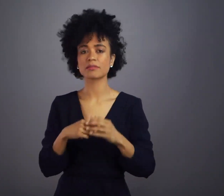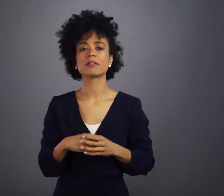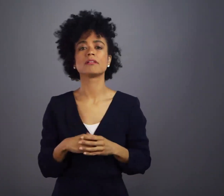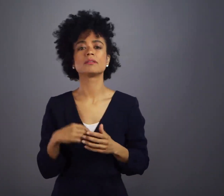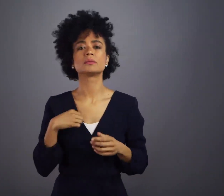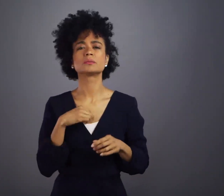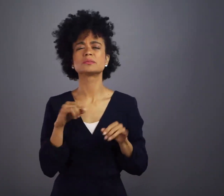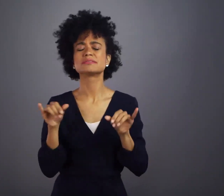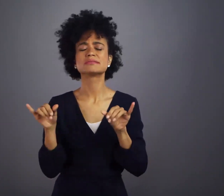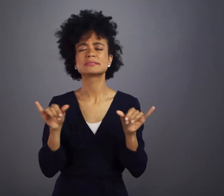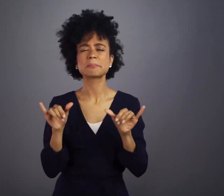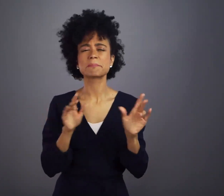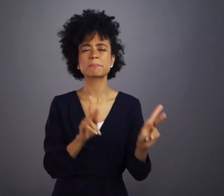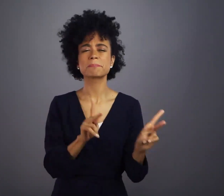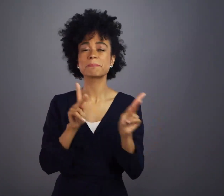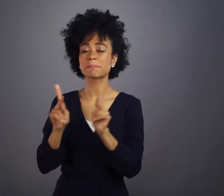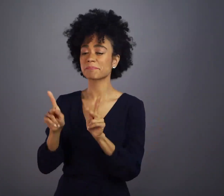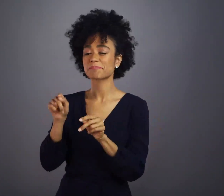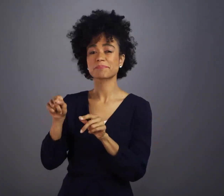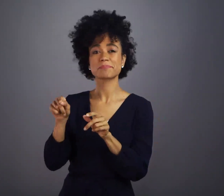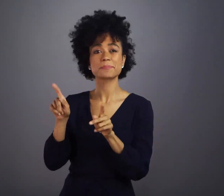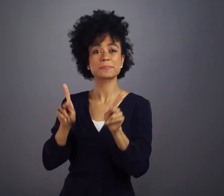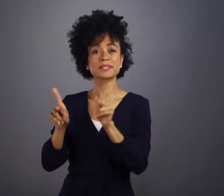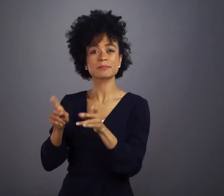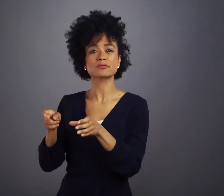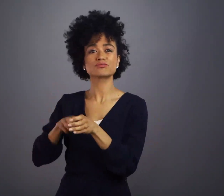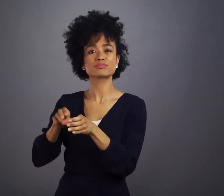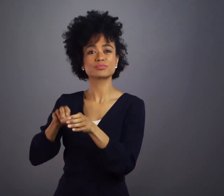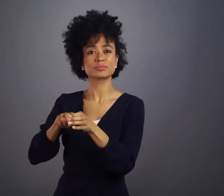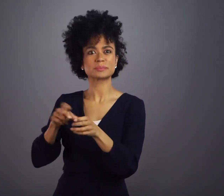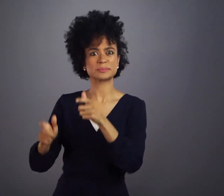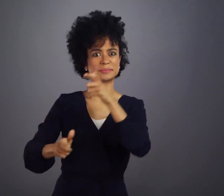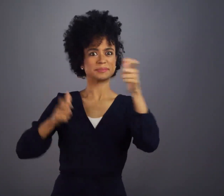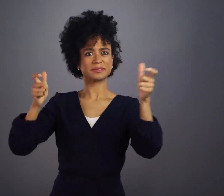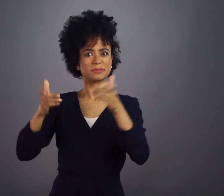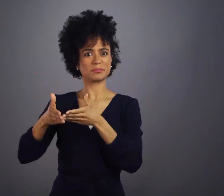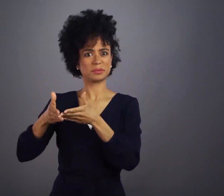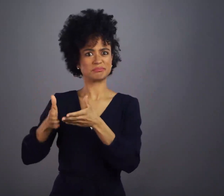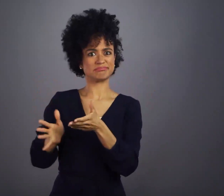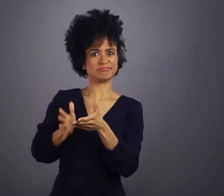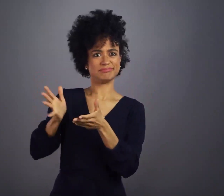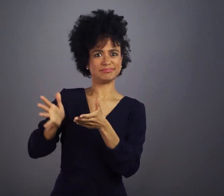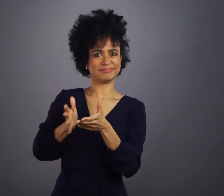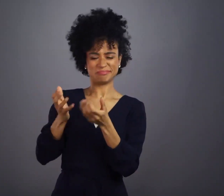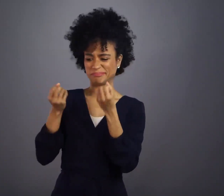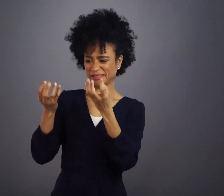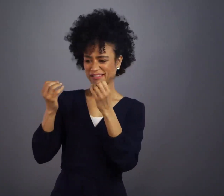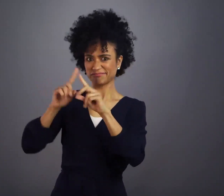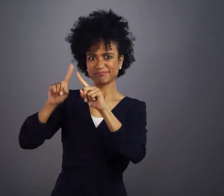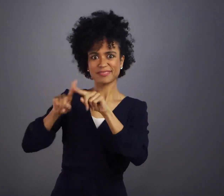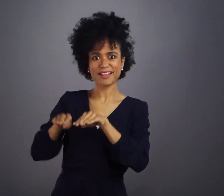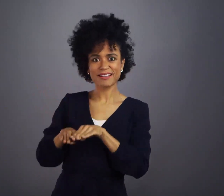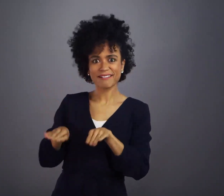We are like the passengers of a great liner the moment after rescue from shipwreck when camaraderie, joyousness and